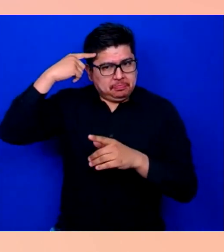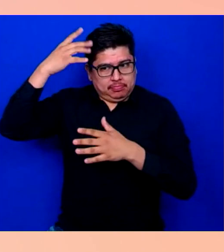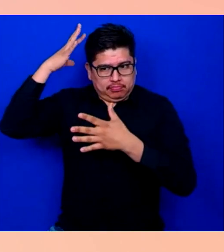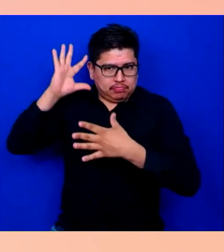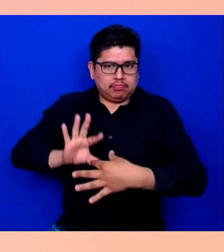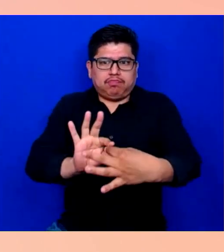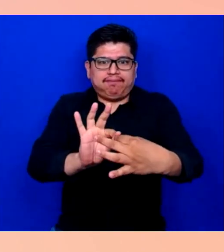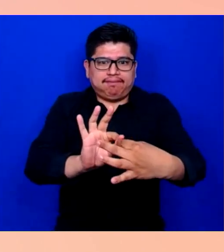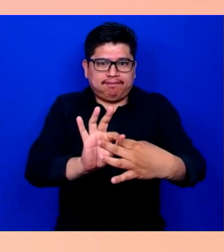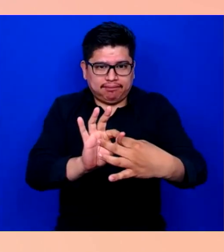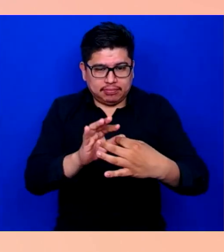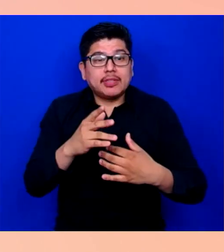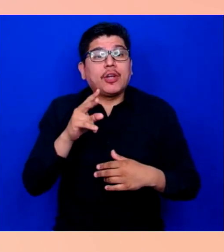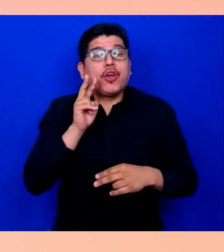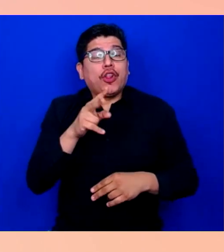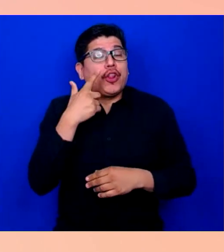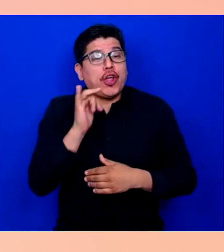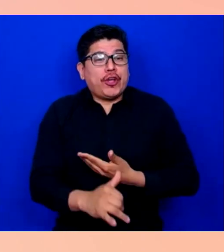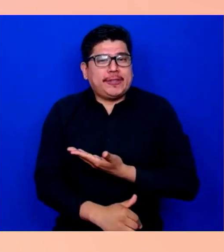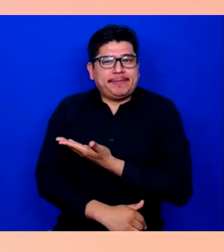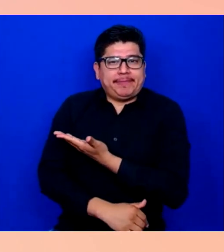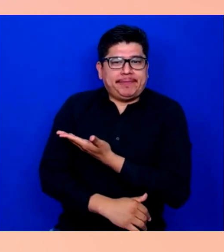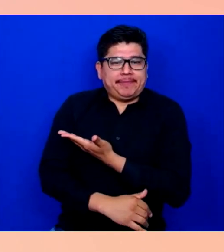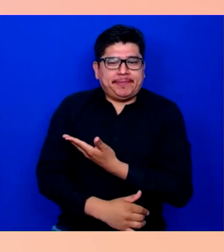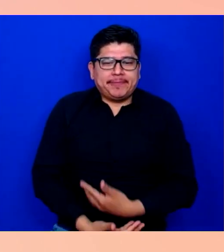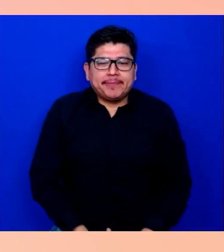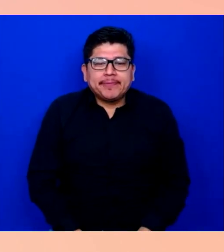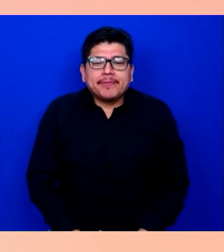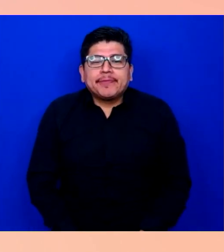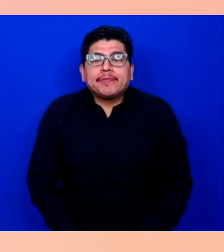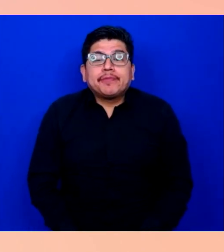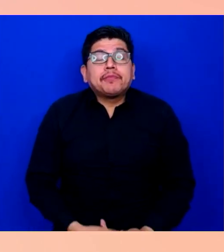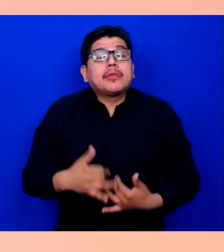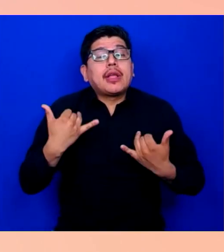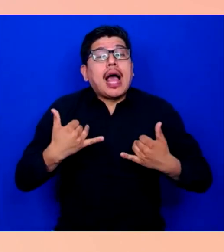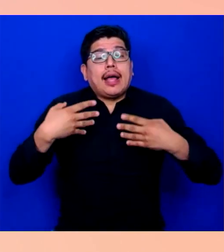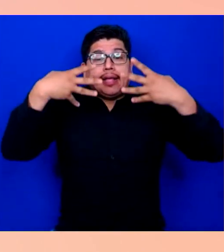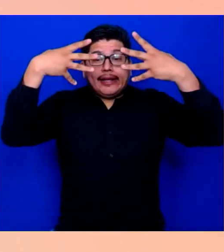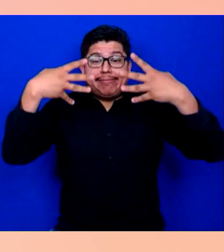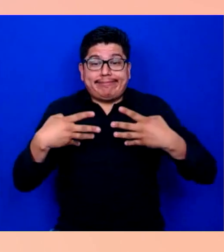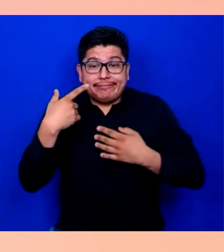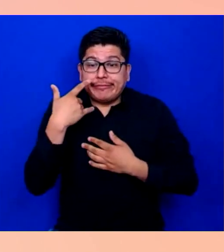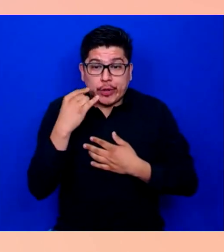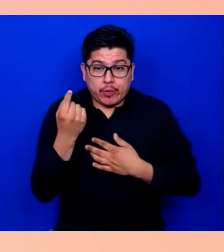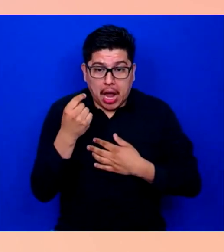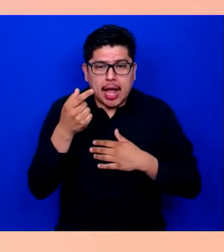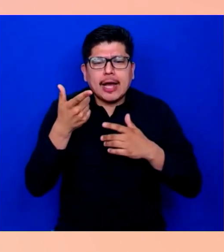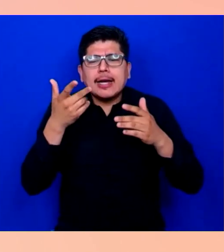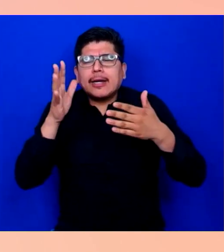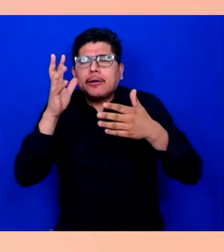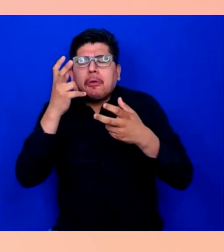Test cases. Hard to design but not hard to type out, usually. How often does this happen?